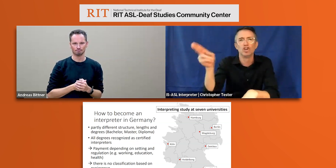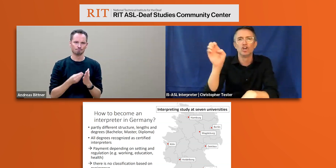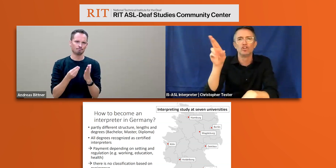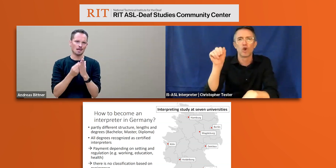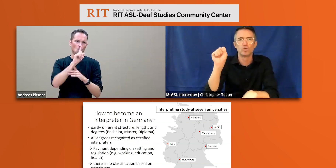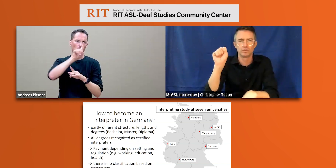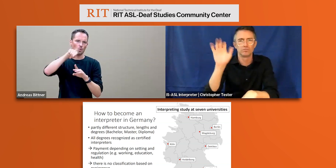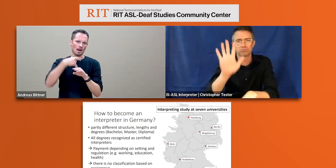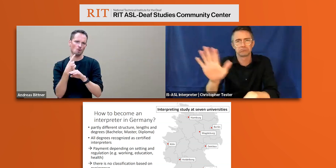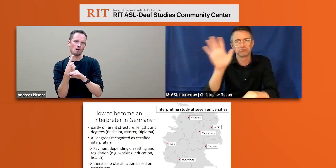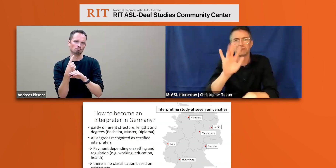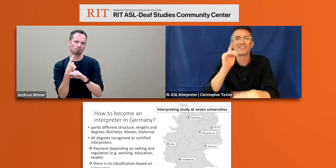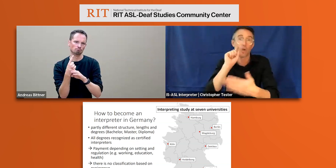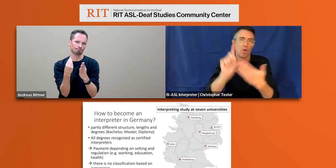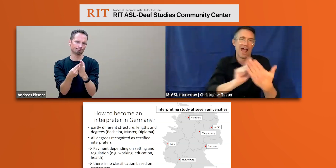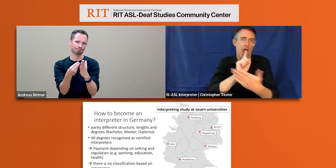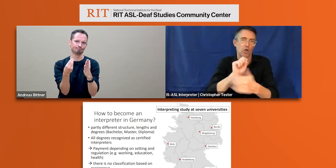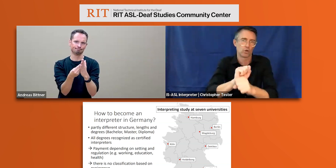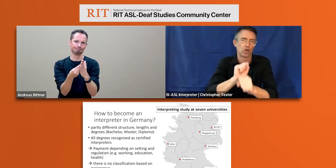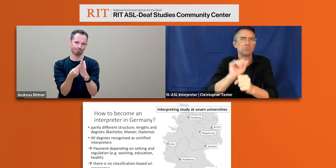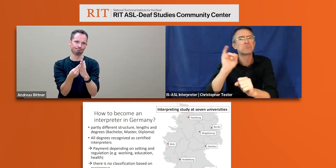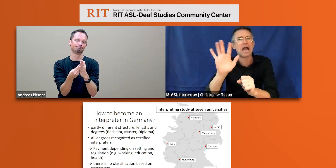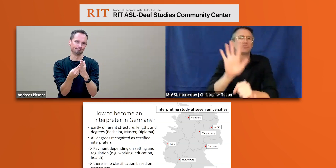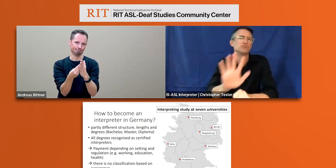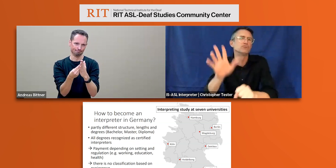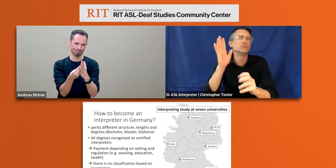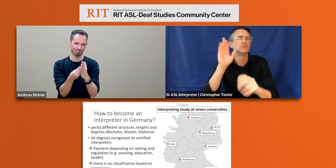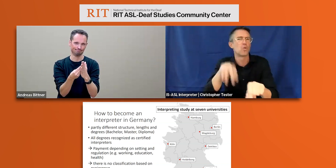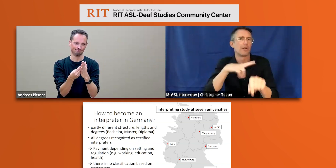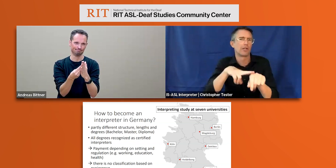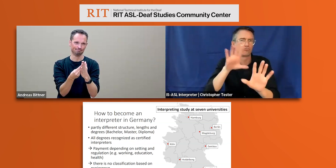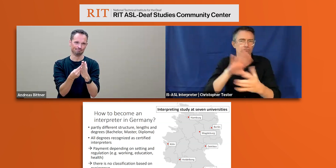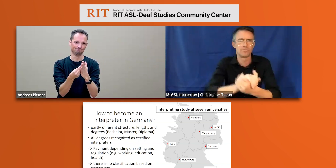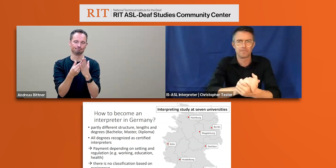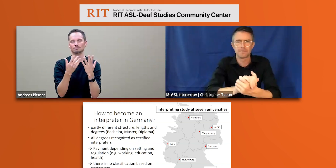$91 per hour.